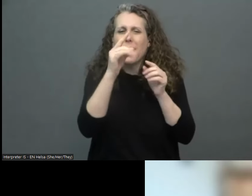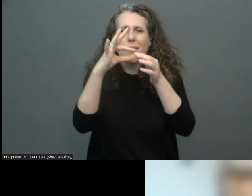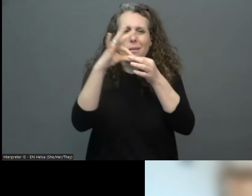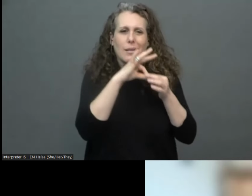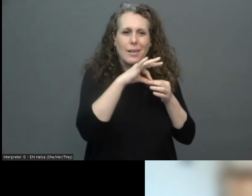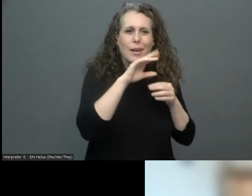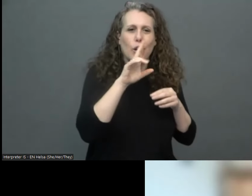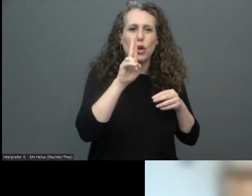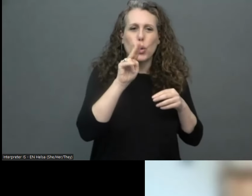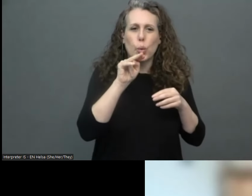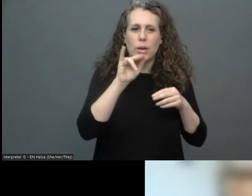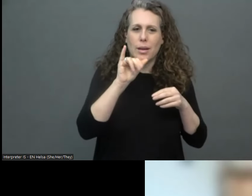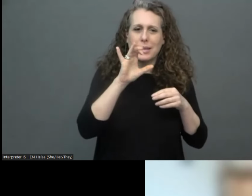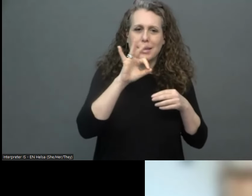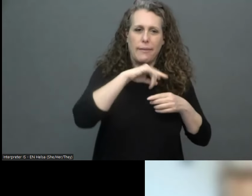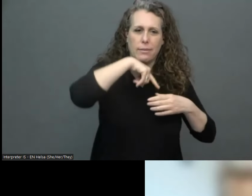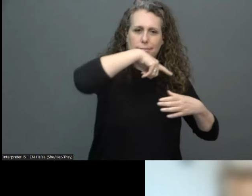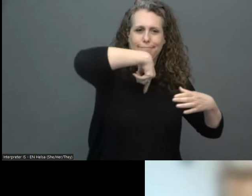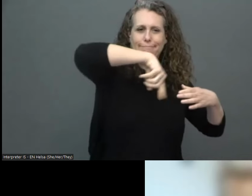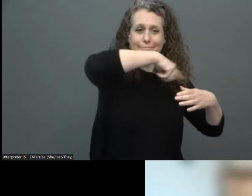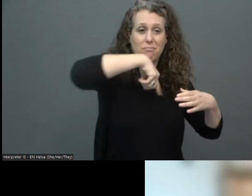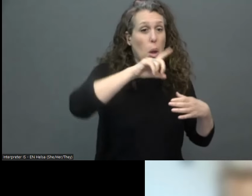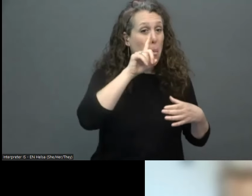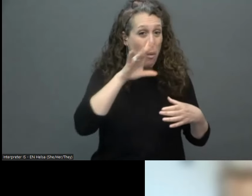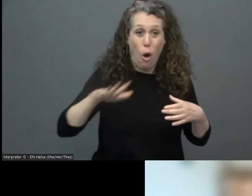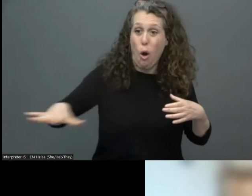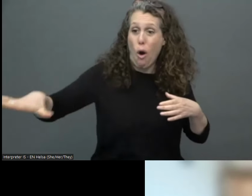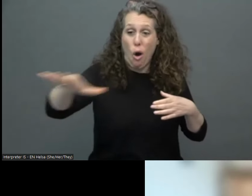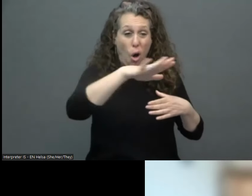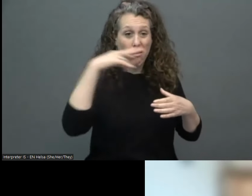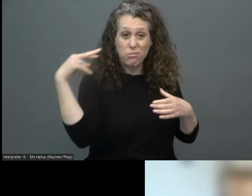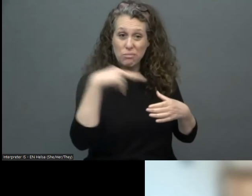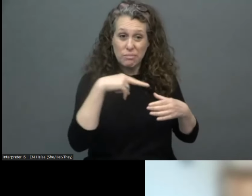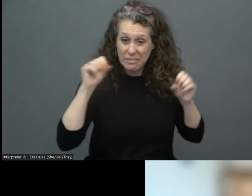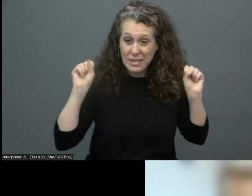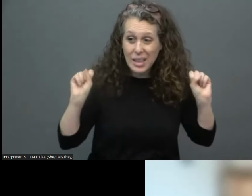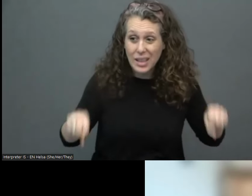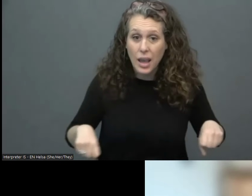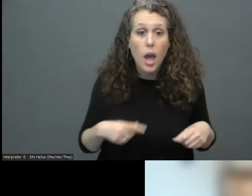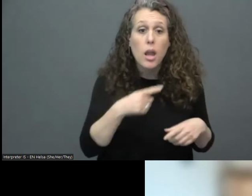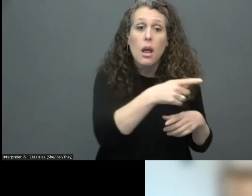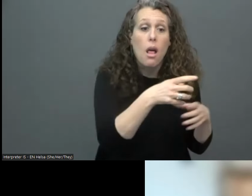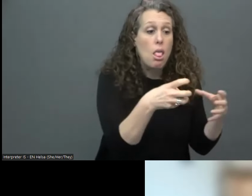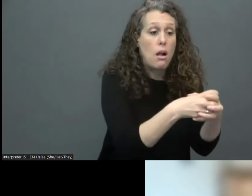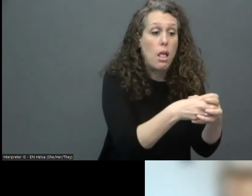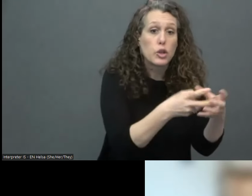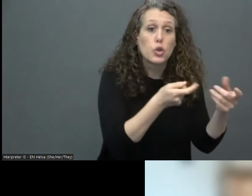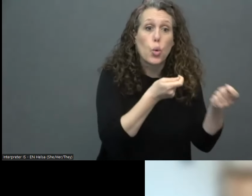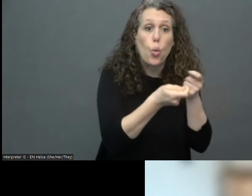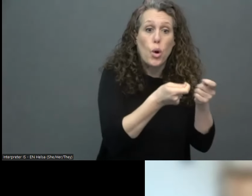to all. Definitely the cluster coordination is open to everybody, relevant to everybody working